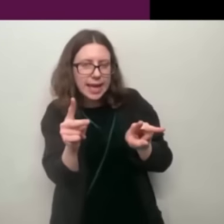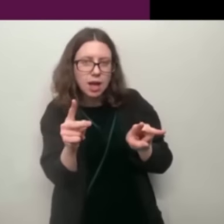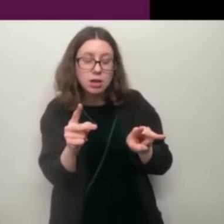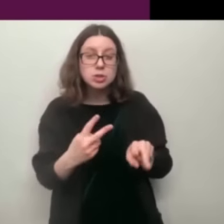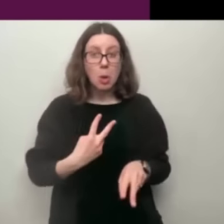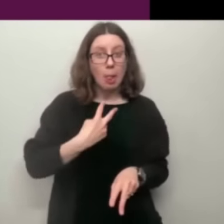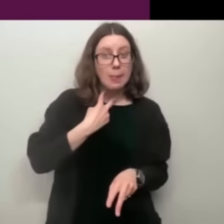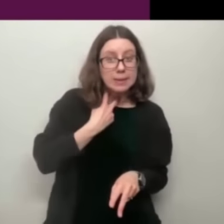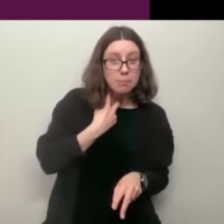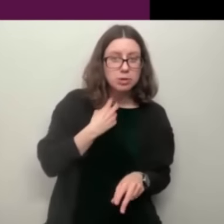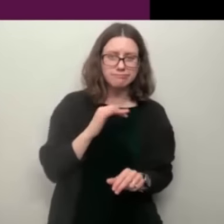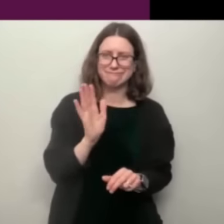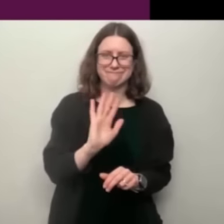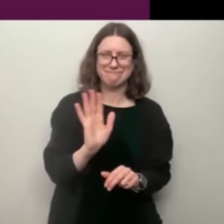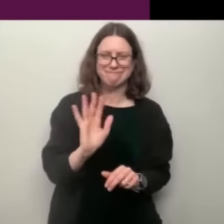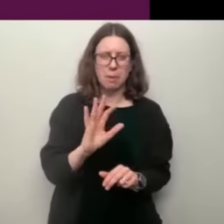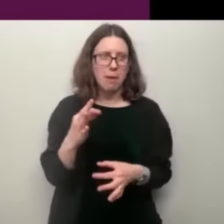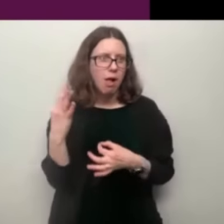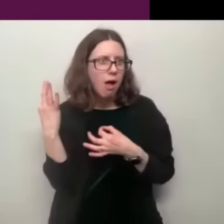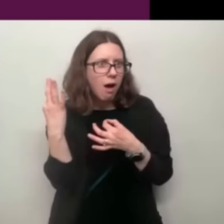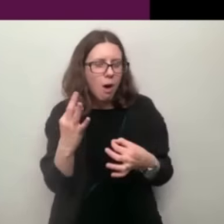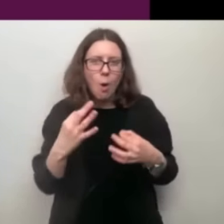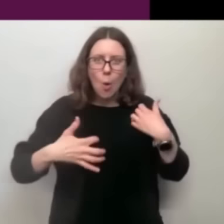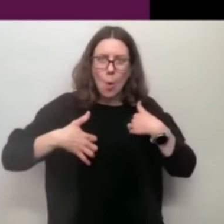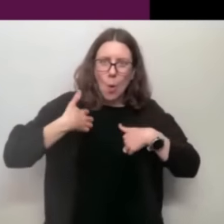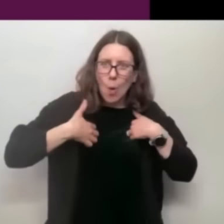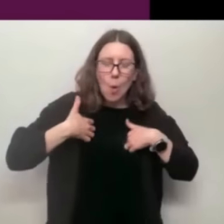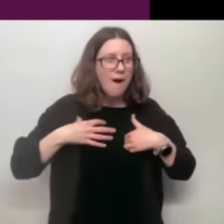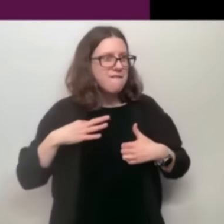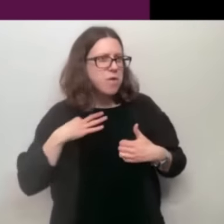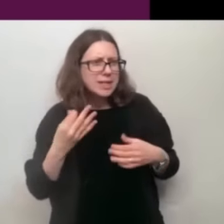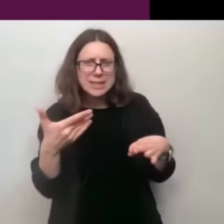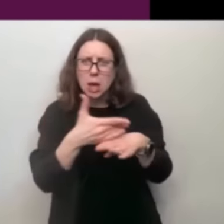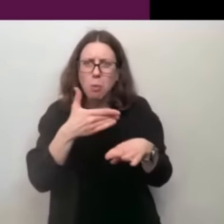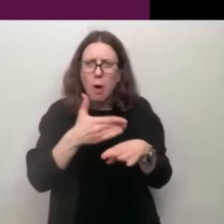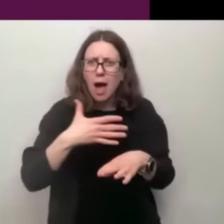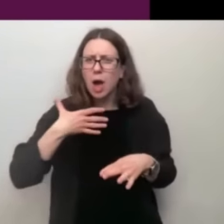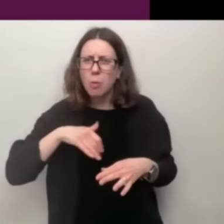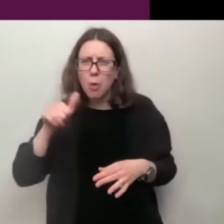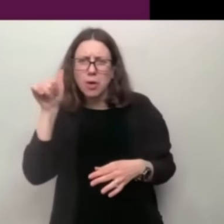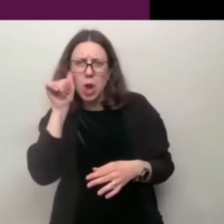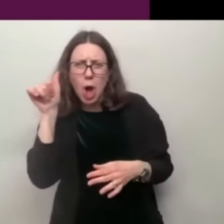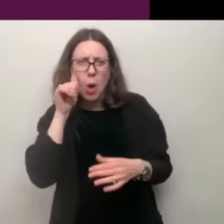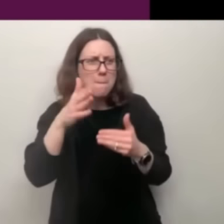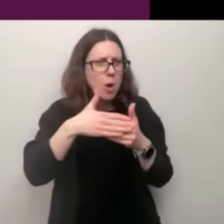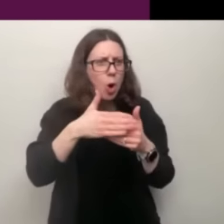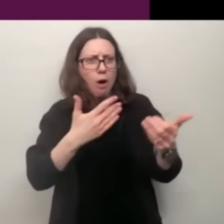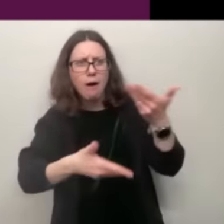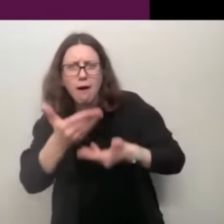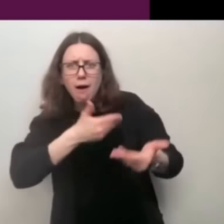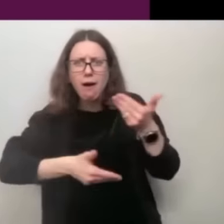by the volunteers, the hard work of the volunteers and engaged in conversations about the work that was taking place here.